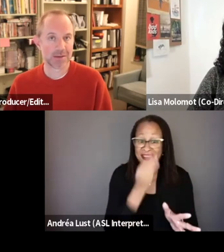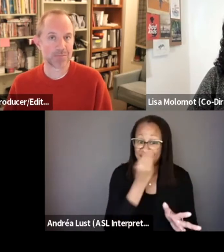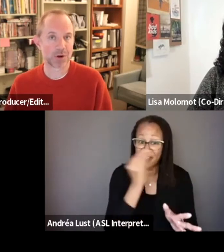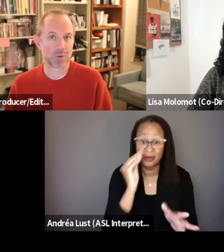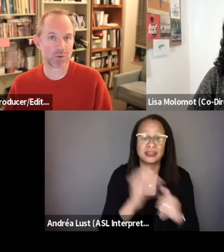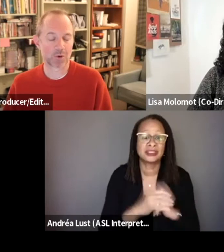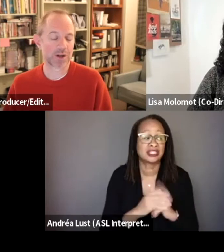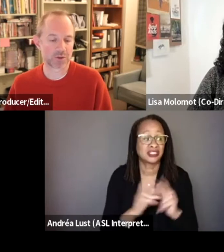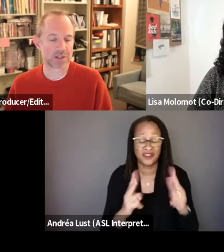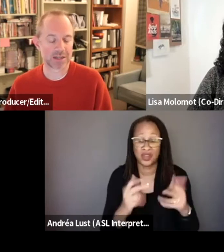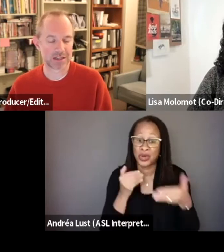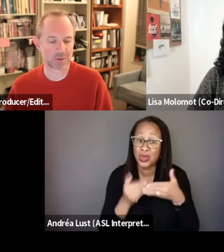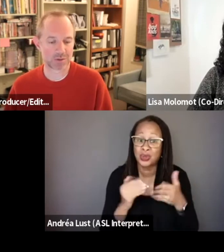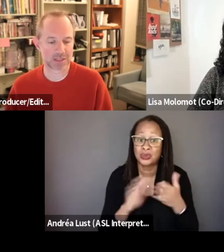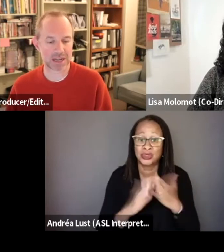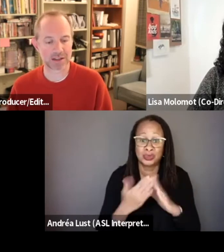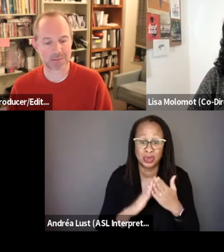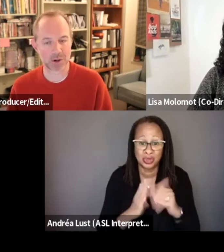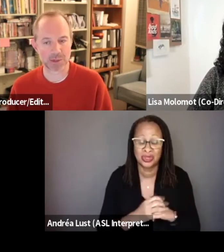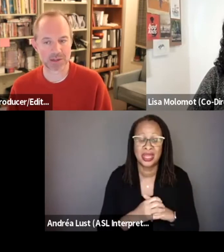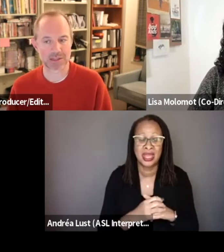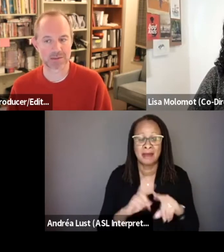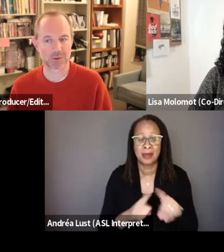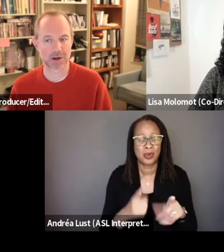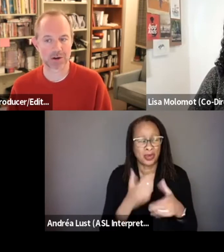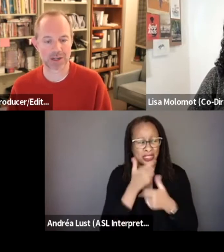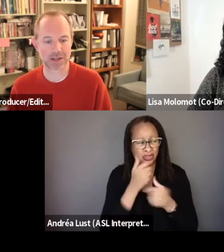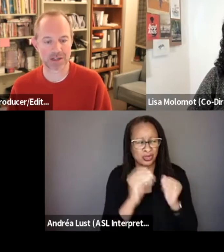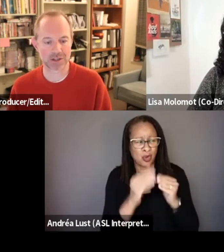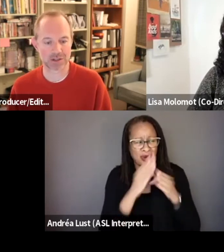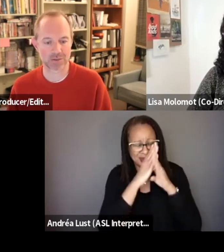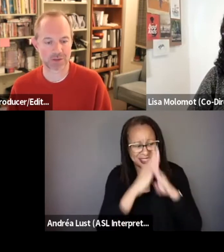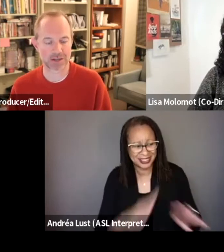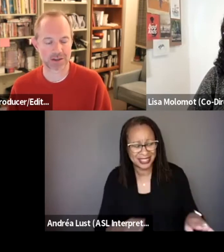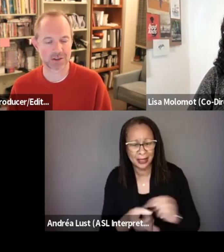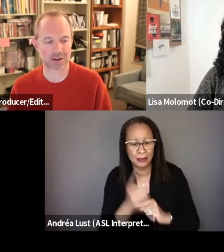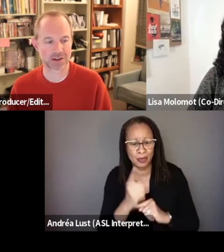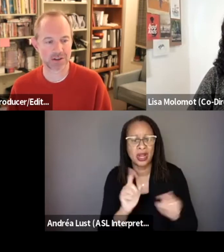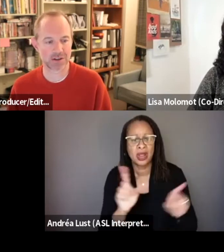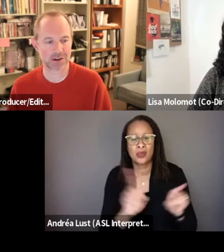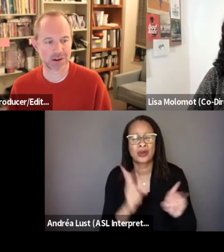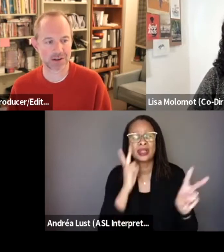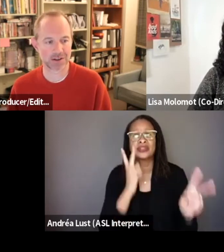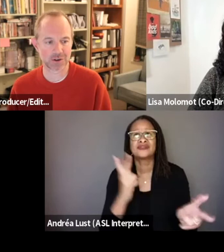but we were more interested in sort of the silent moments where he just reflected on, you know,